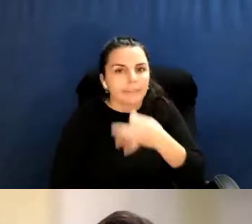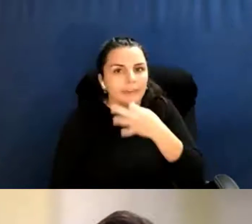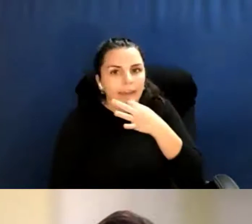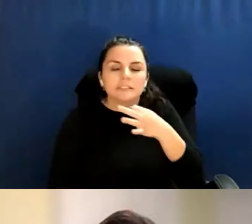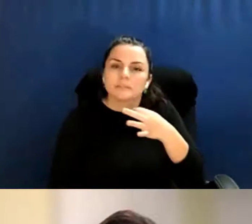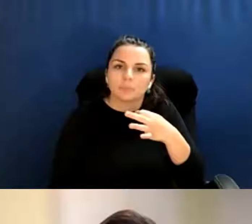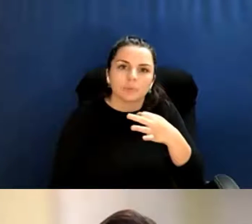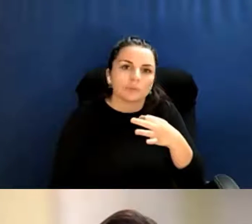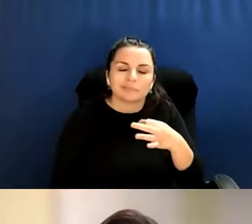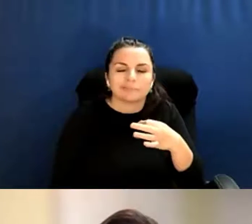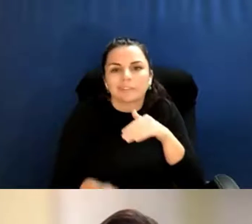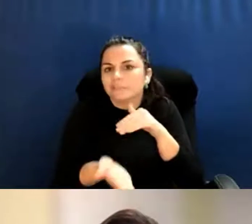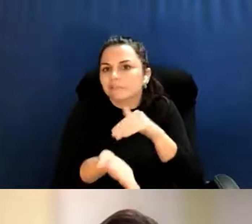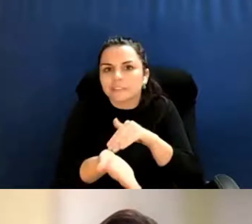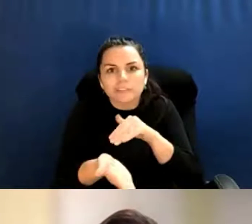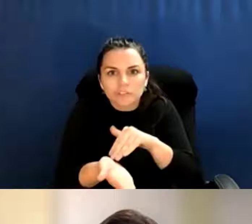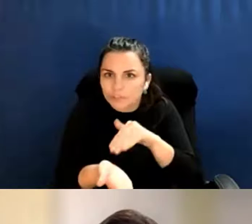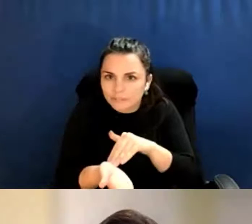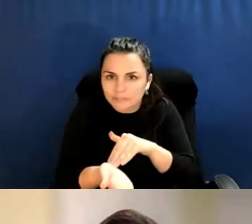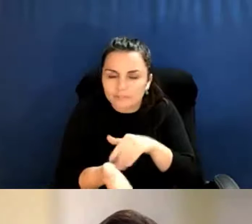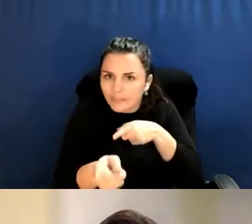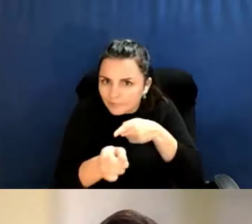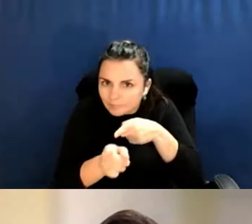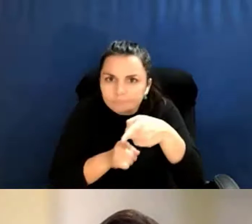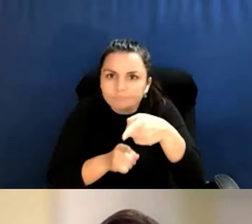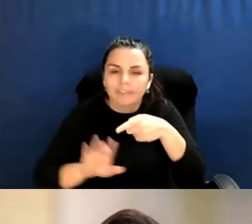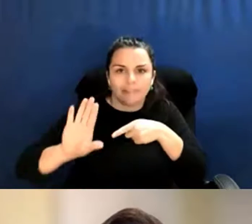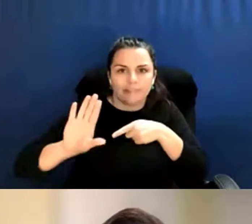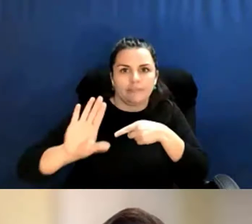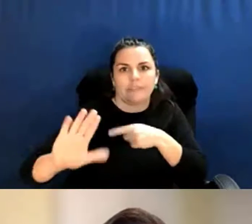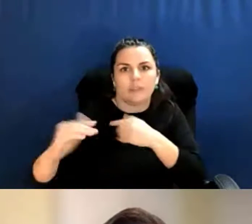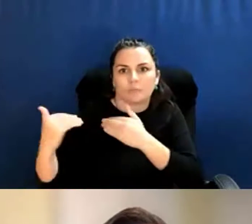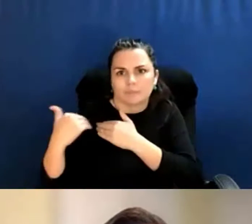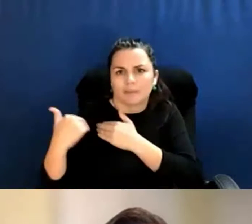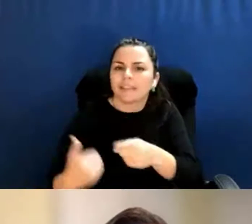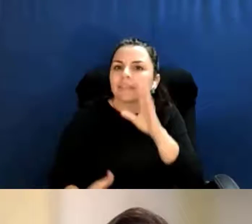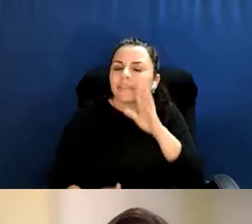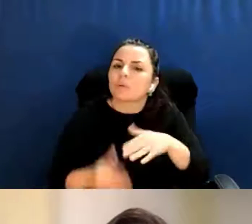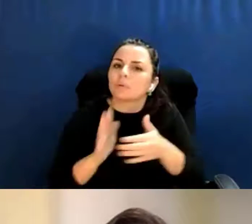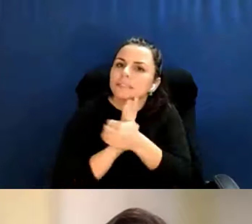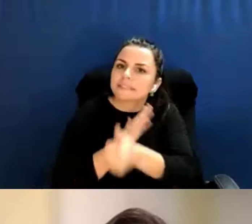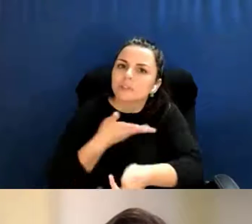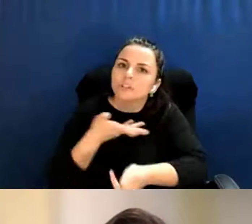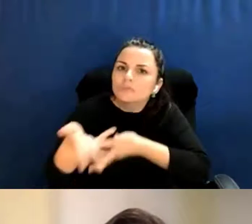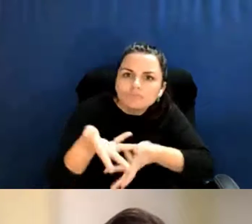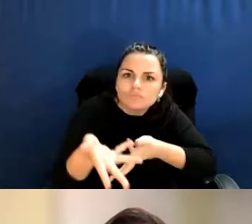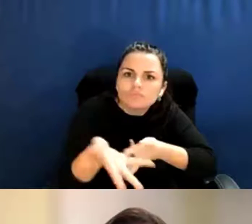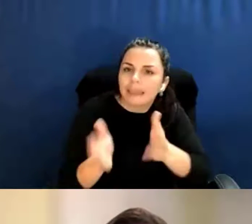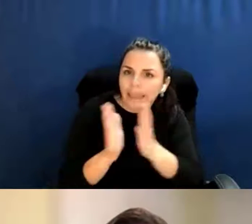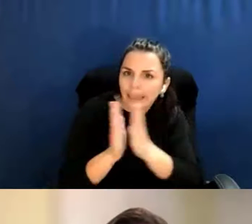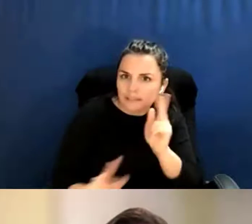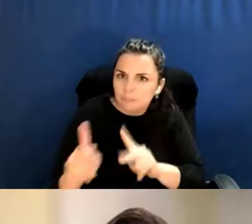in that kind of condition would be very good, would be appropriate for that person to get informed consent,